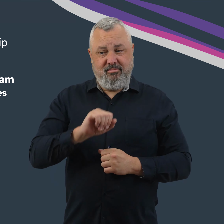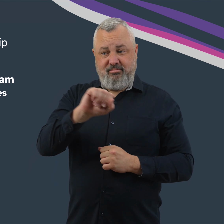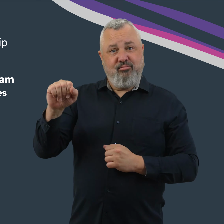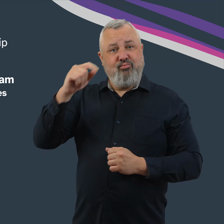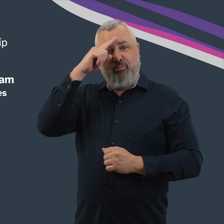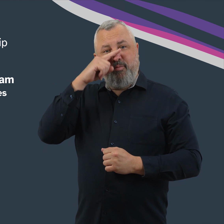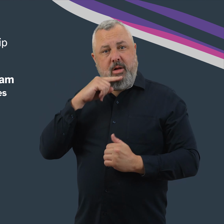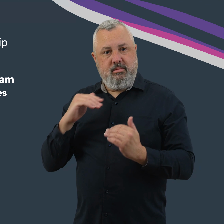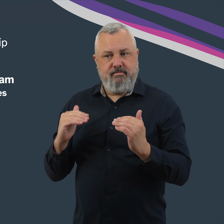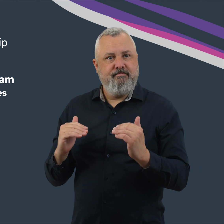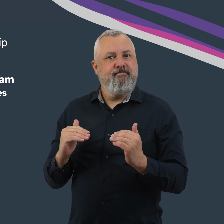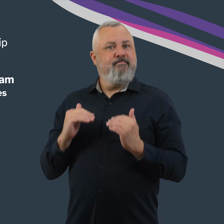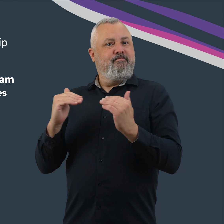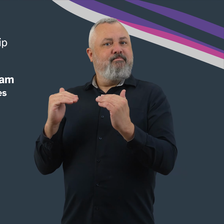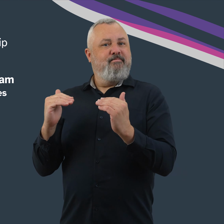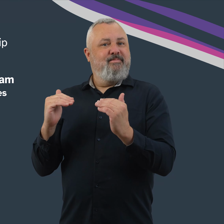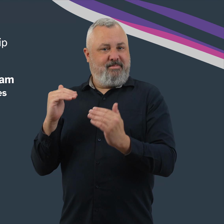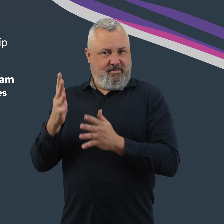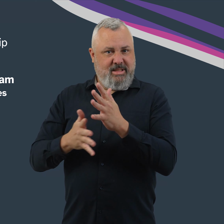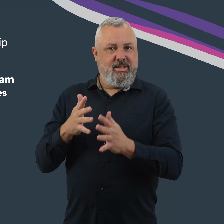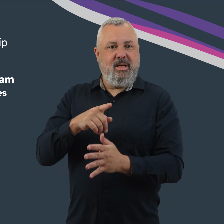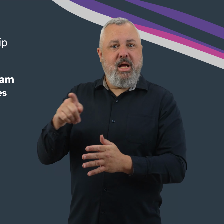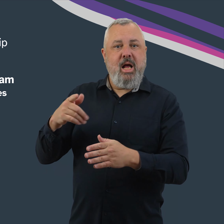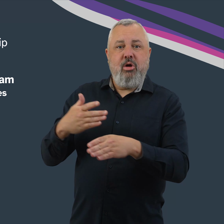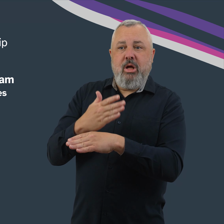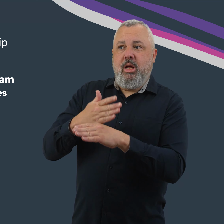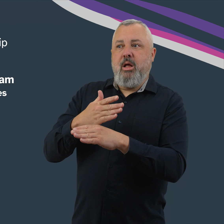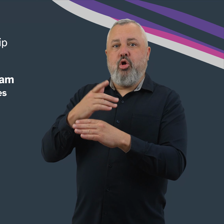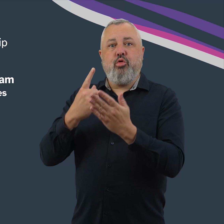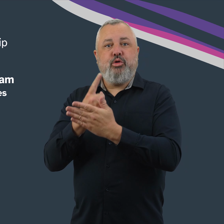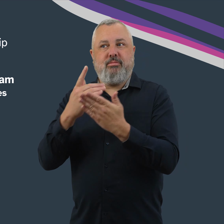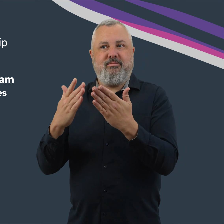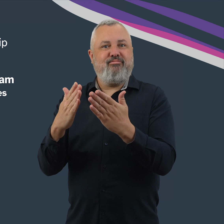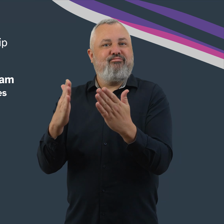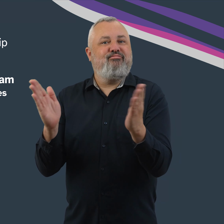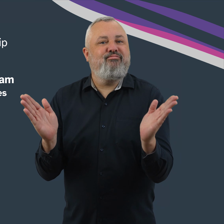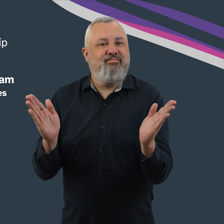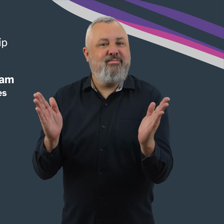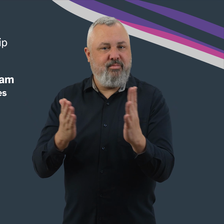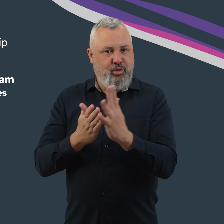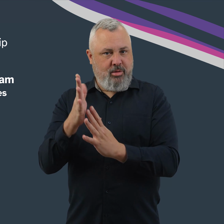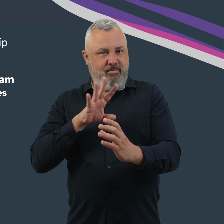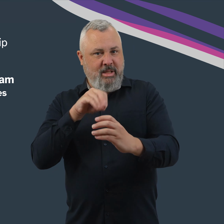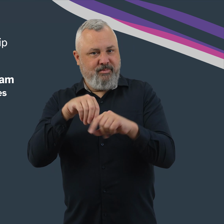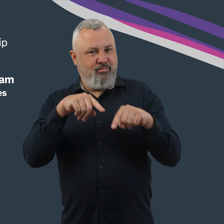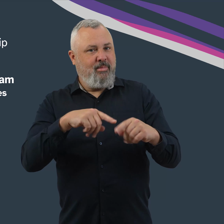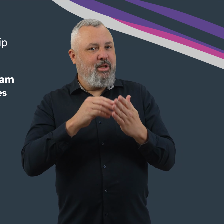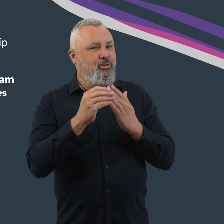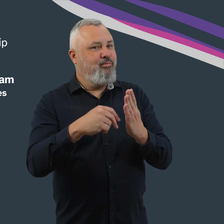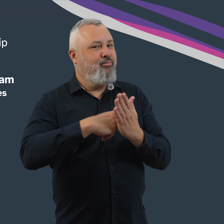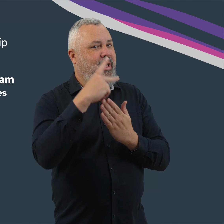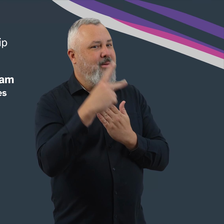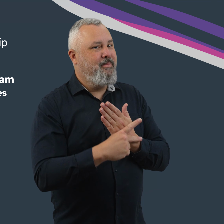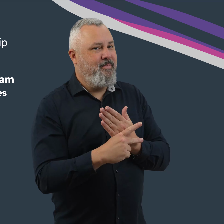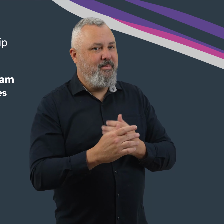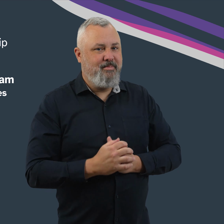raise their profile and career opportunities through their participation in the Disability Research Leadership Program.